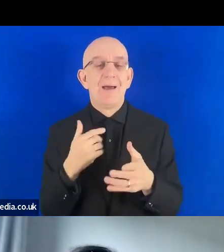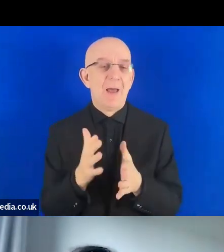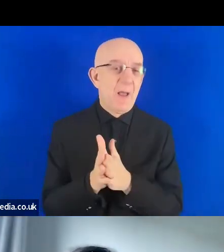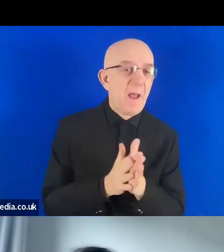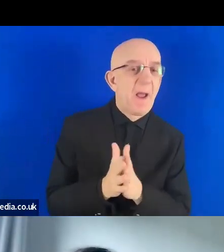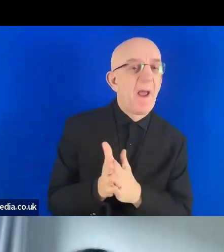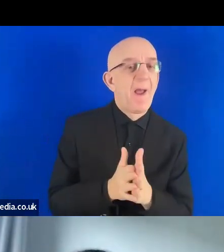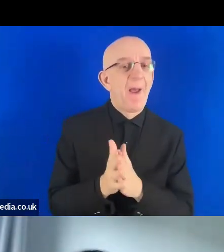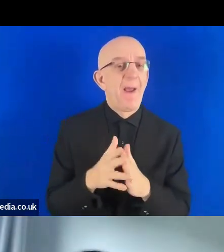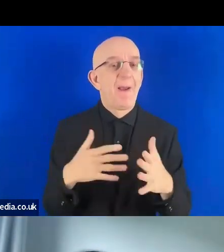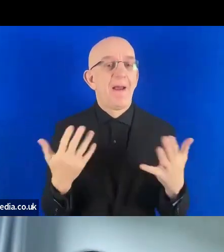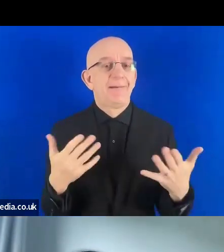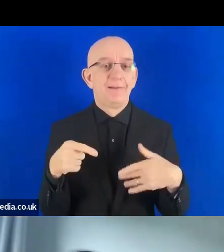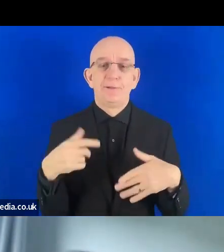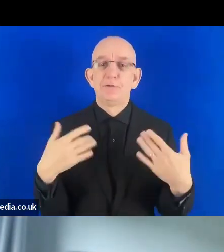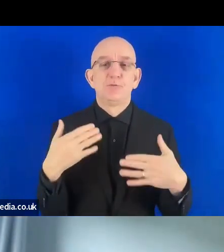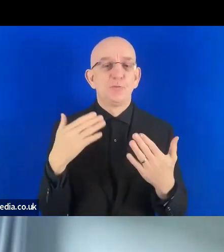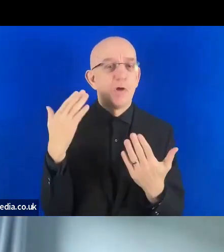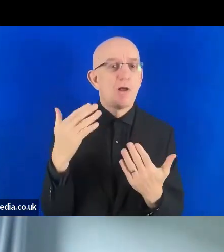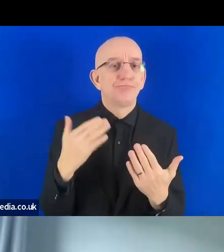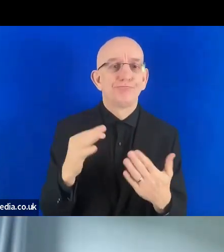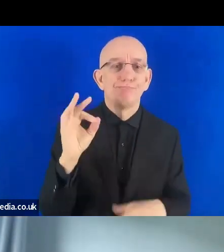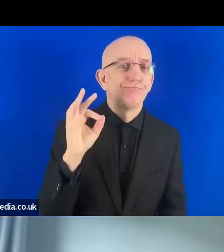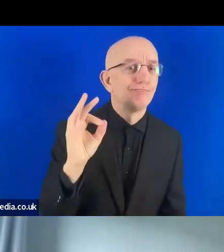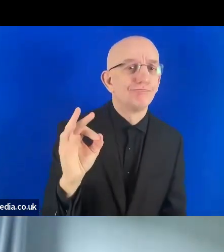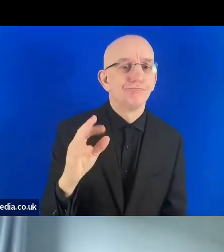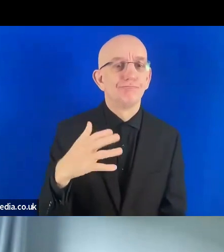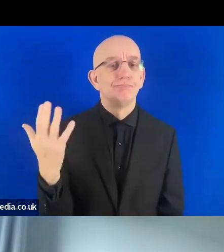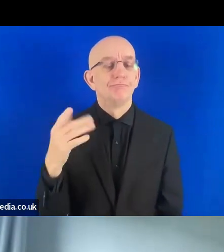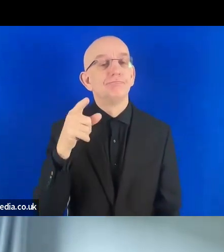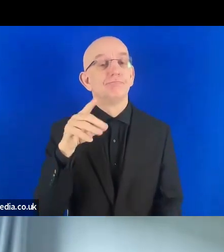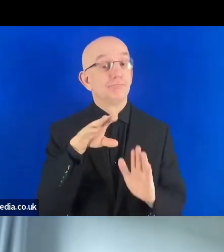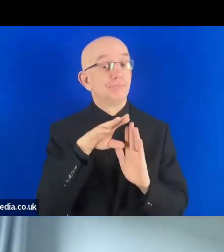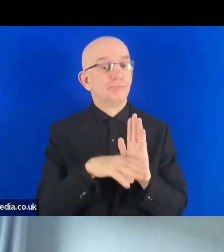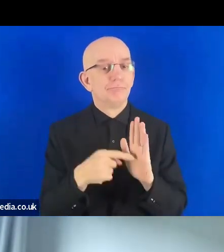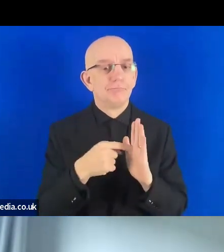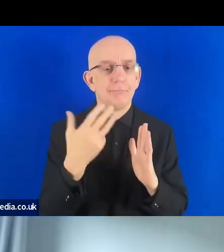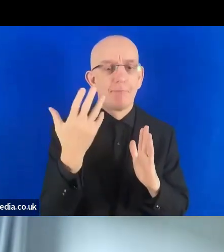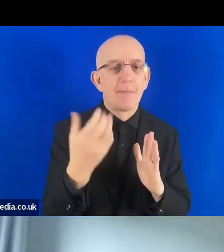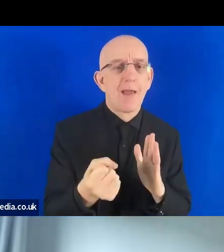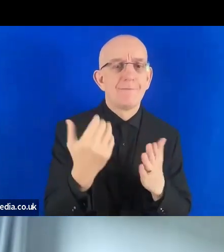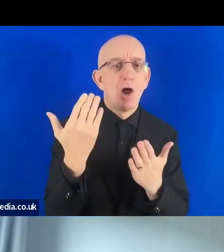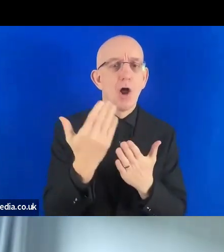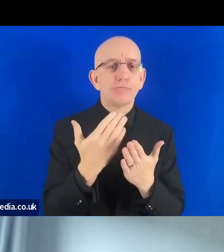of families and groups from all over the world. Is is really, really exciting.